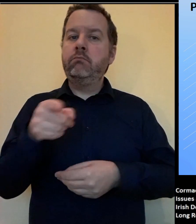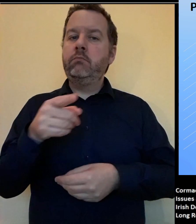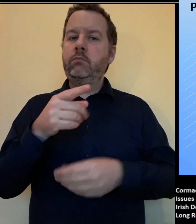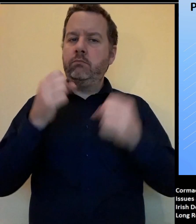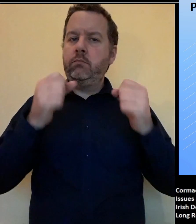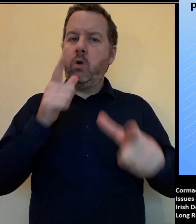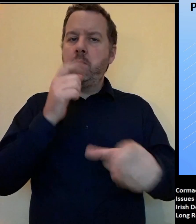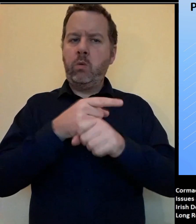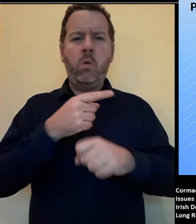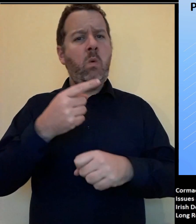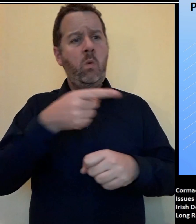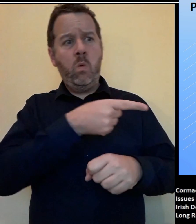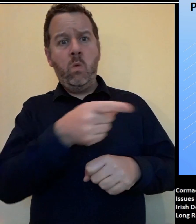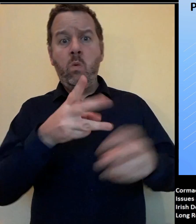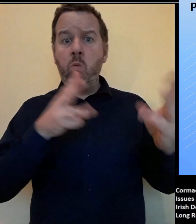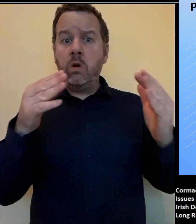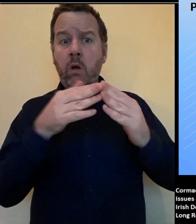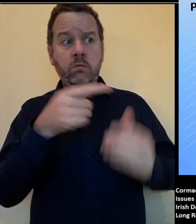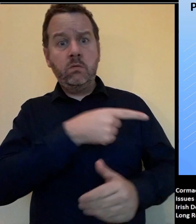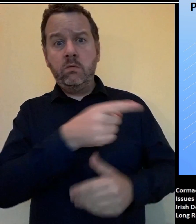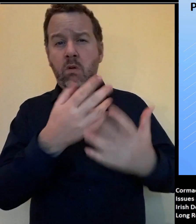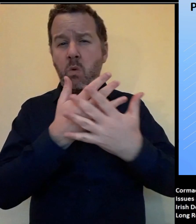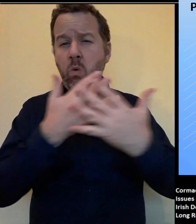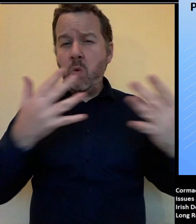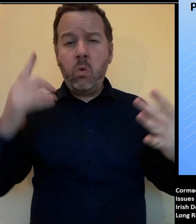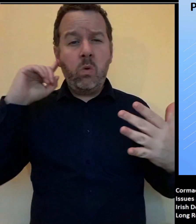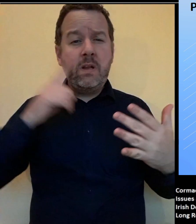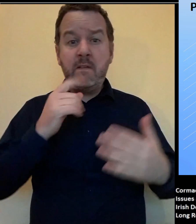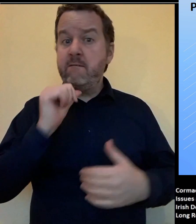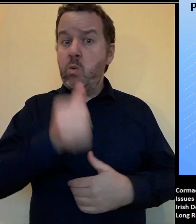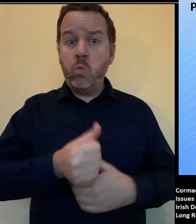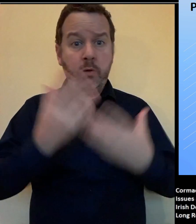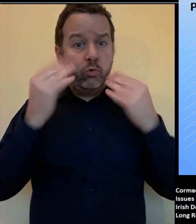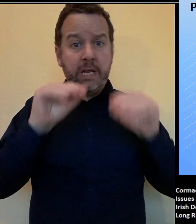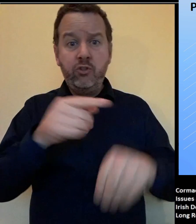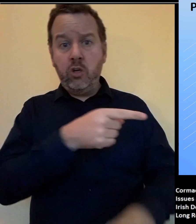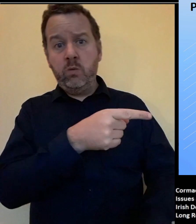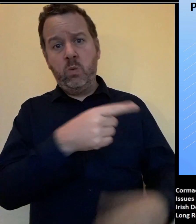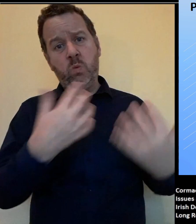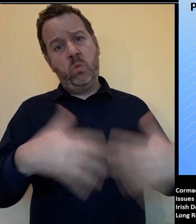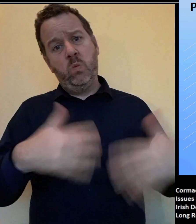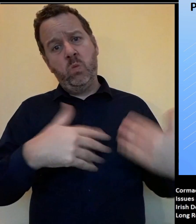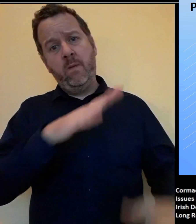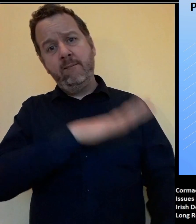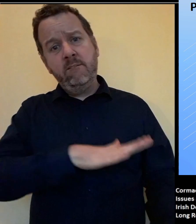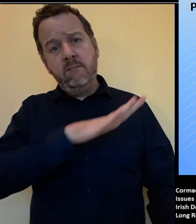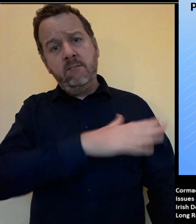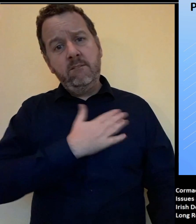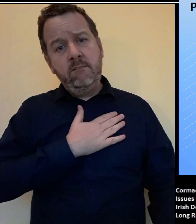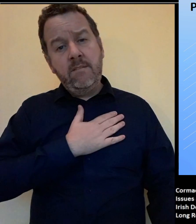the number of uneducated deaf people who ended up in the work houses;